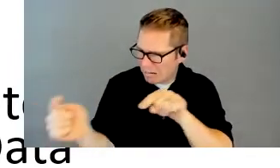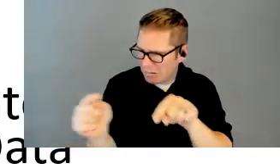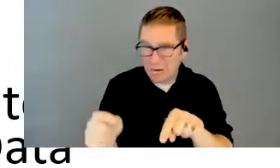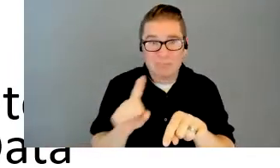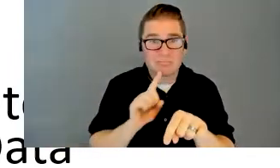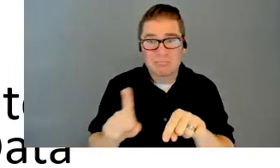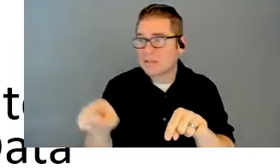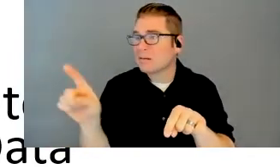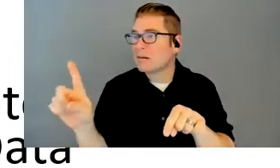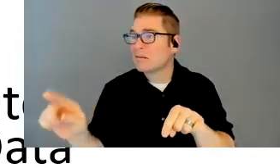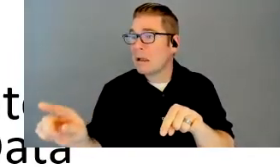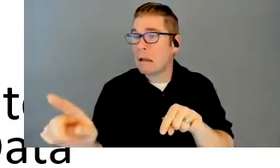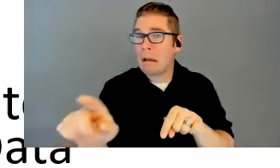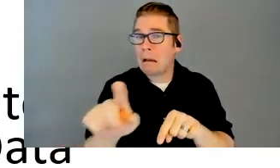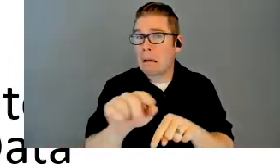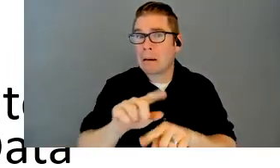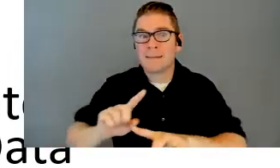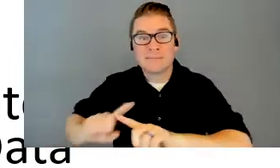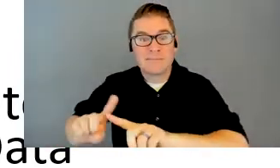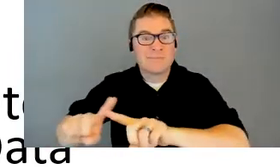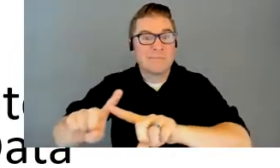All of them have challenges. And I know that we're always